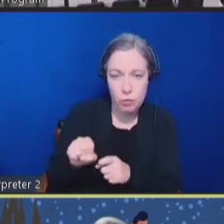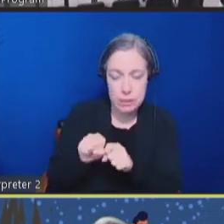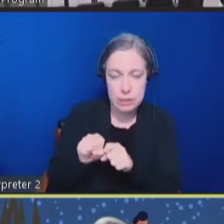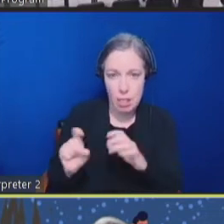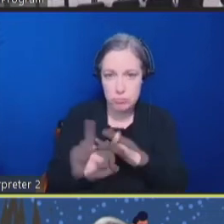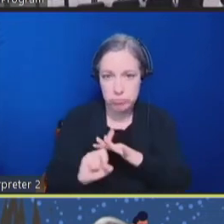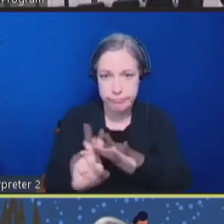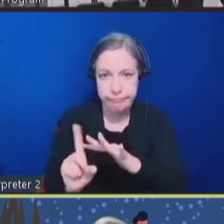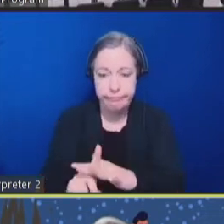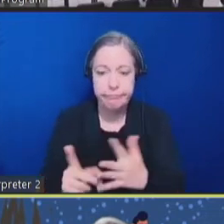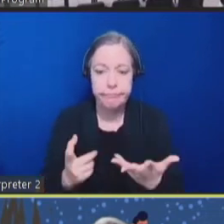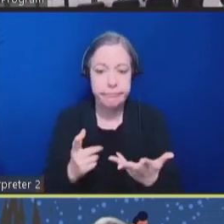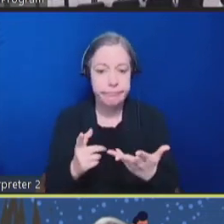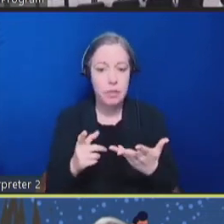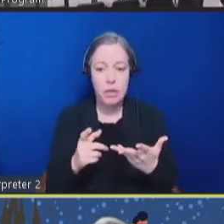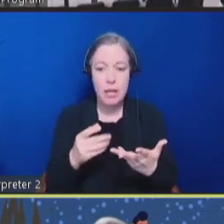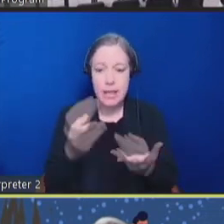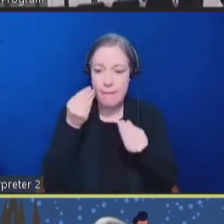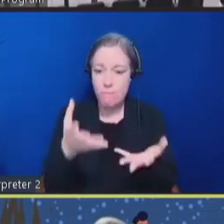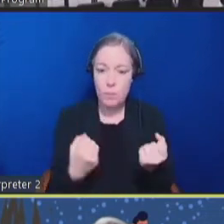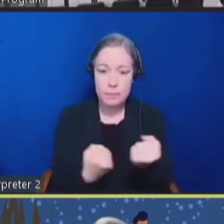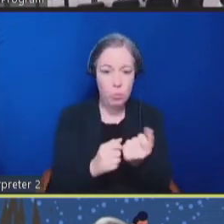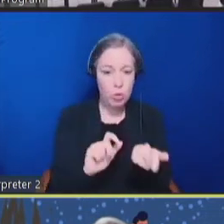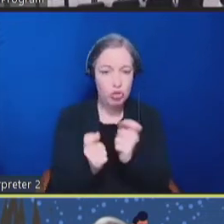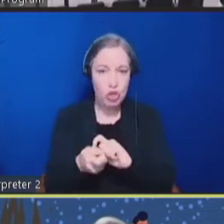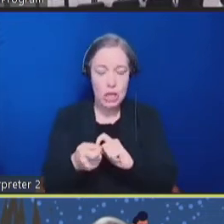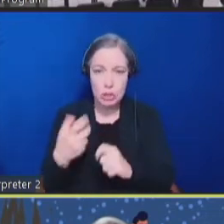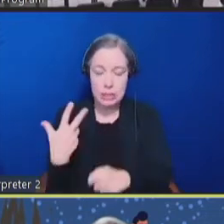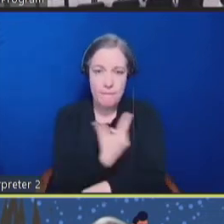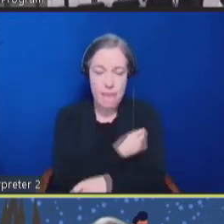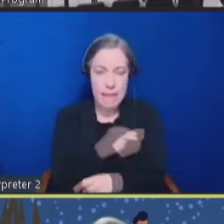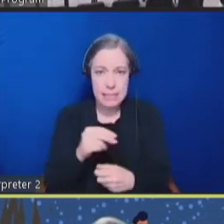in vaccine strain composition, and they are serving as a starting point for development